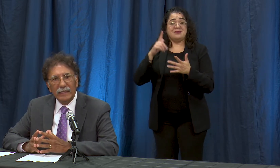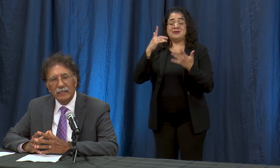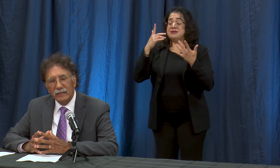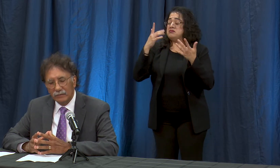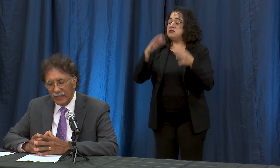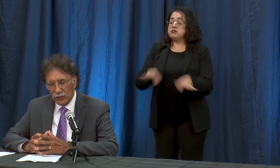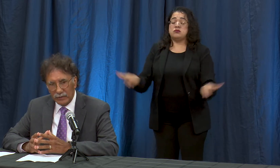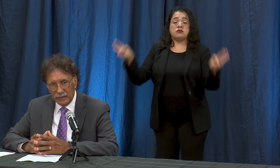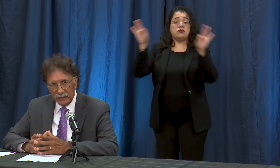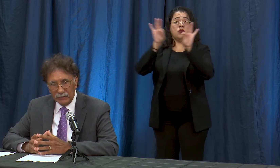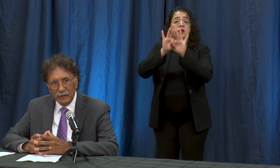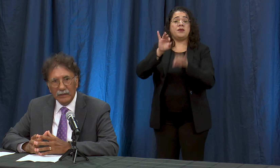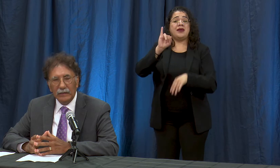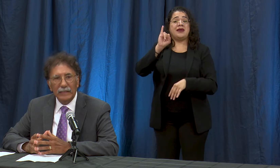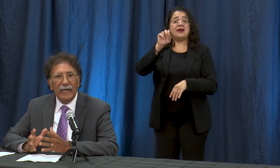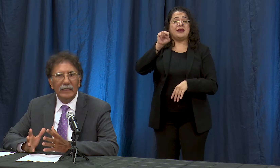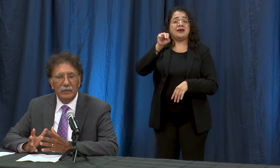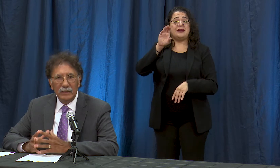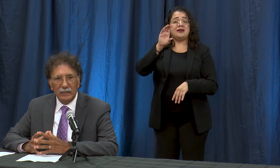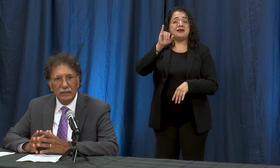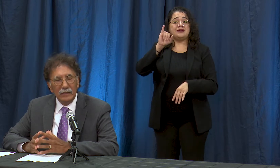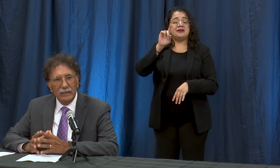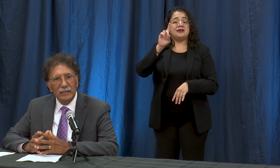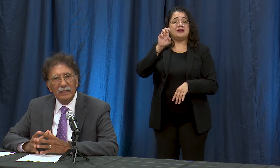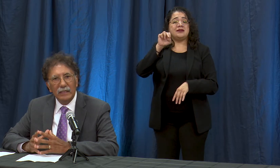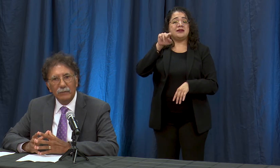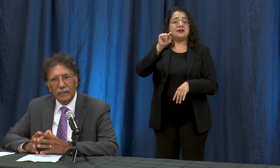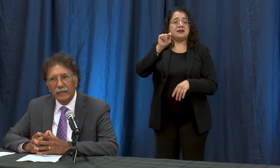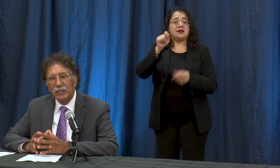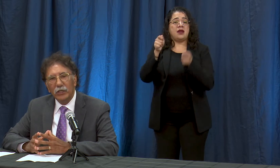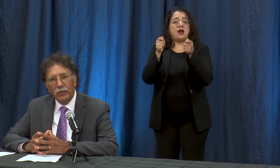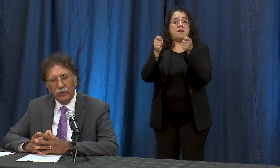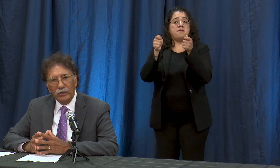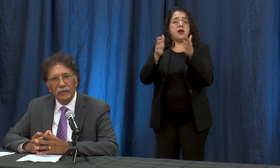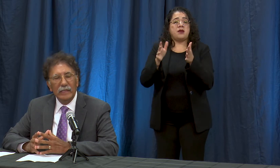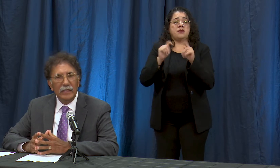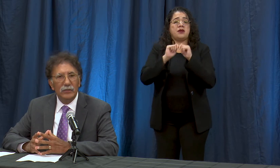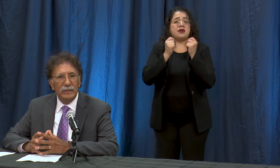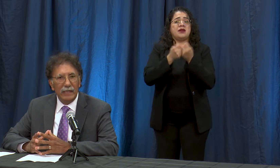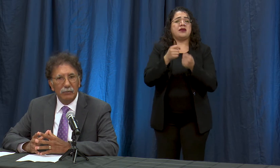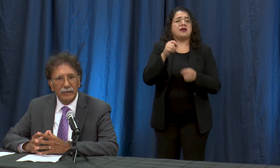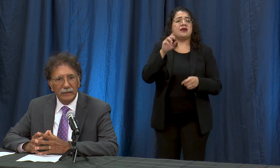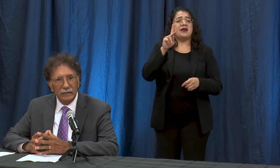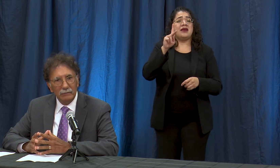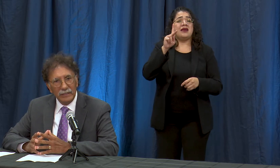Incident Management Team, the IMT. This is led by Casey Hehr and Suzanne Plezia